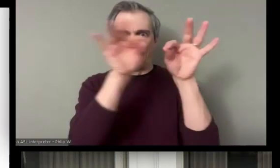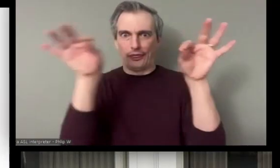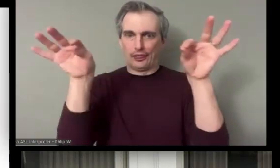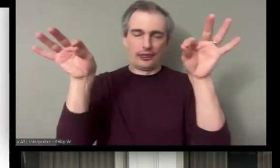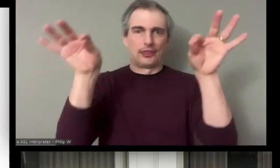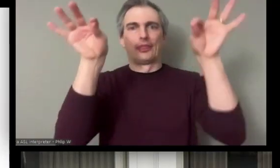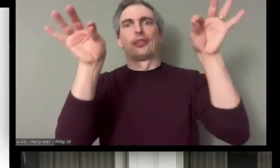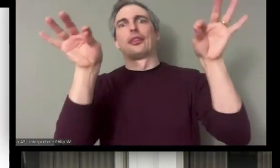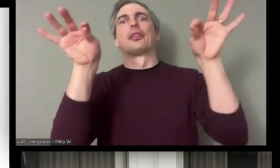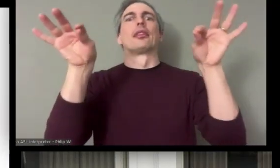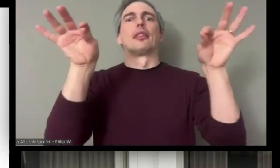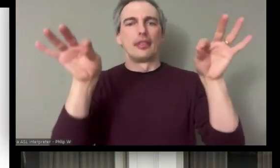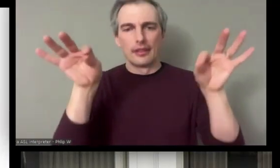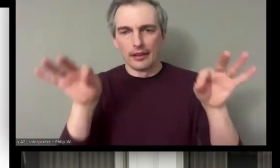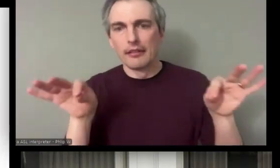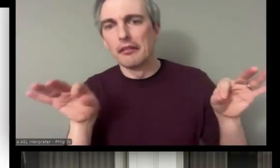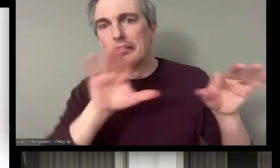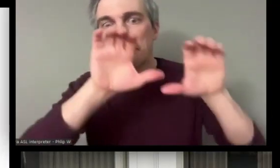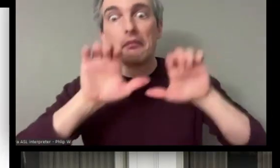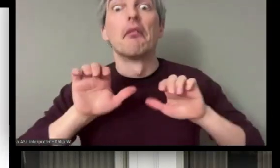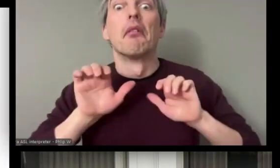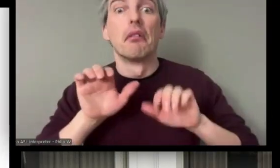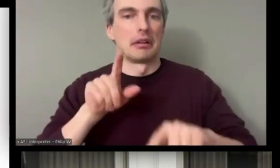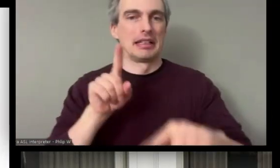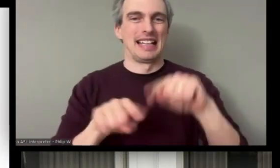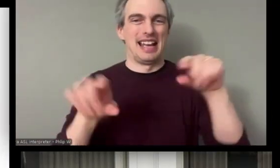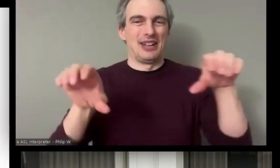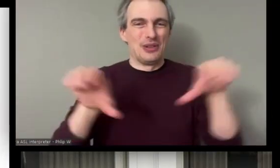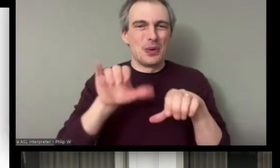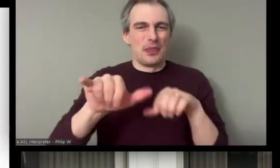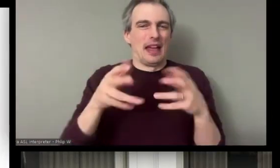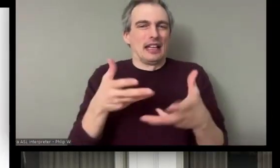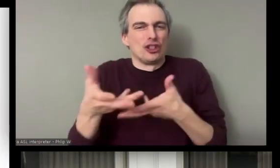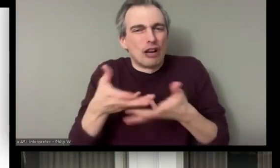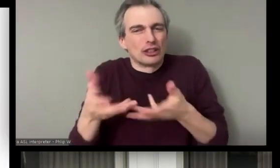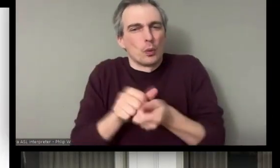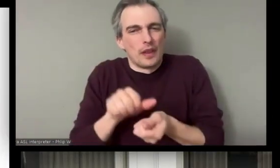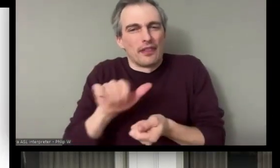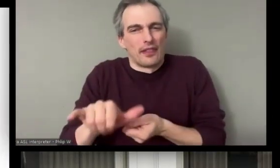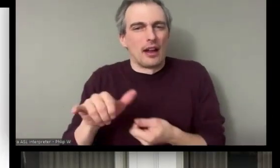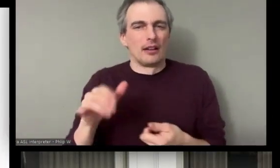And so... Obstructing a user's task is a big accessibility challenge.